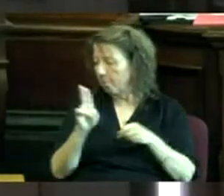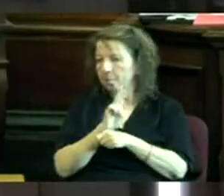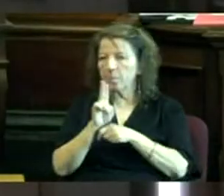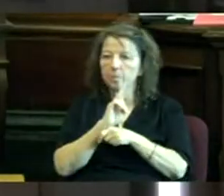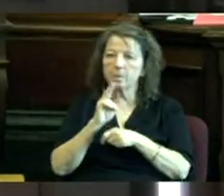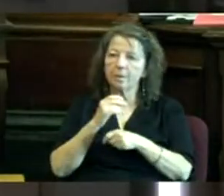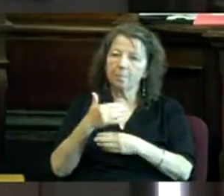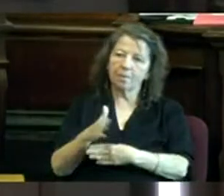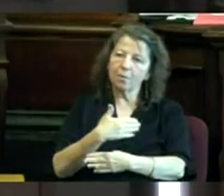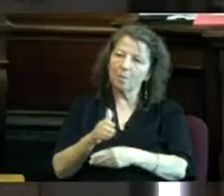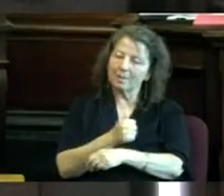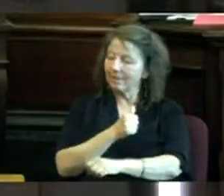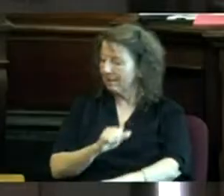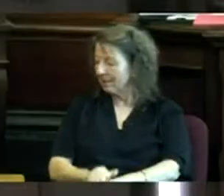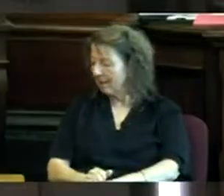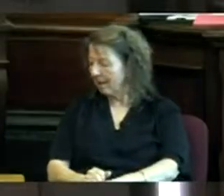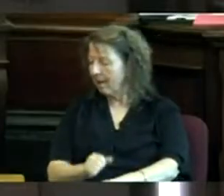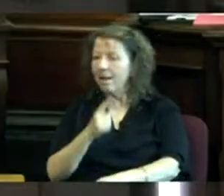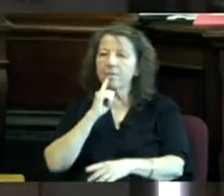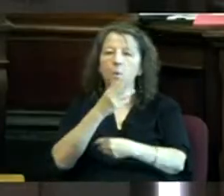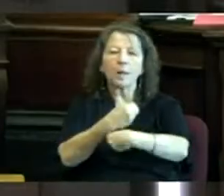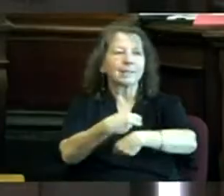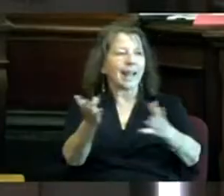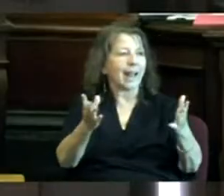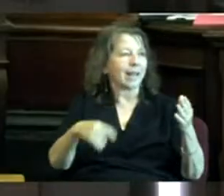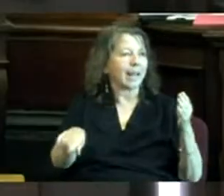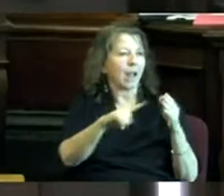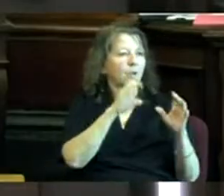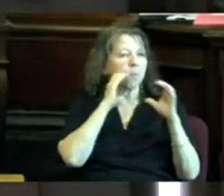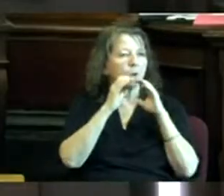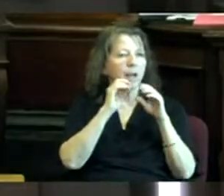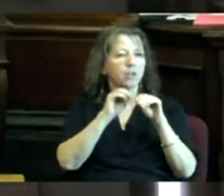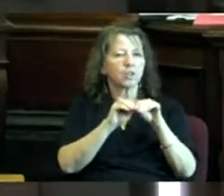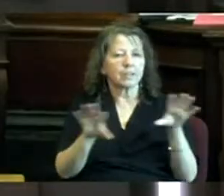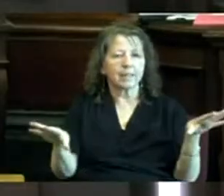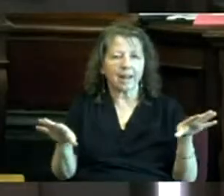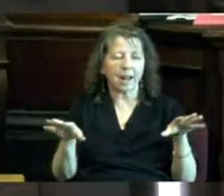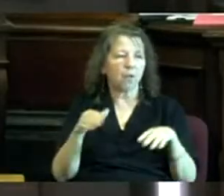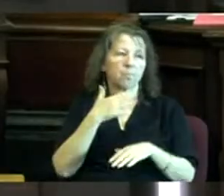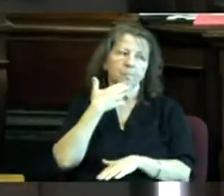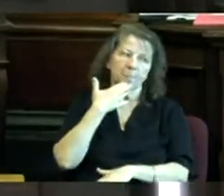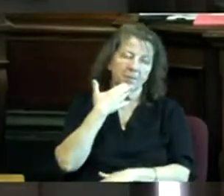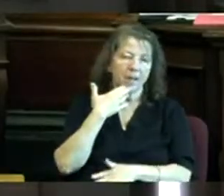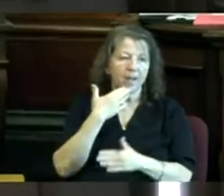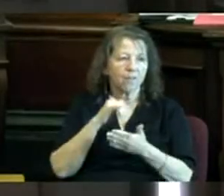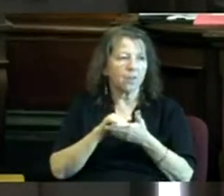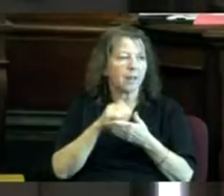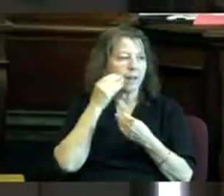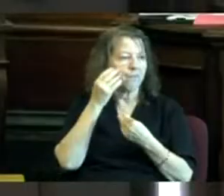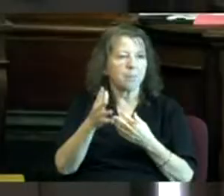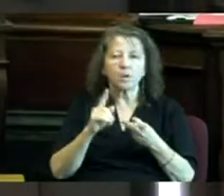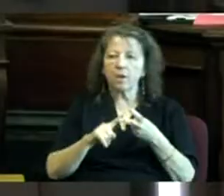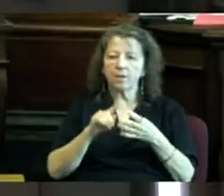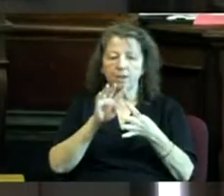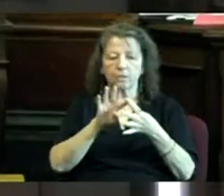an agreement with the Rochester Philharmonic Orchestra for public music performances. I will just note that there was a